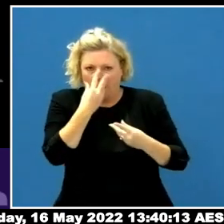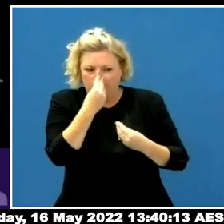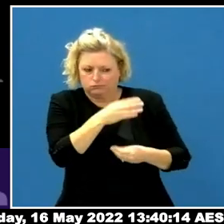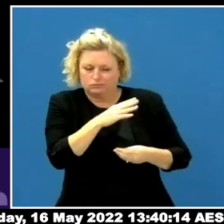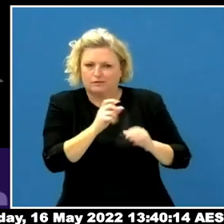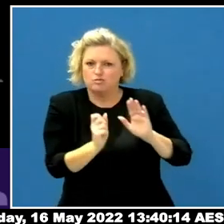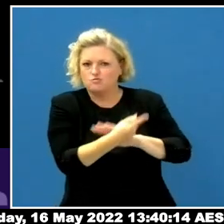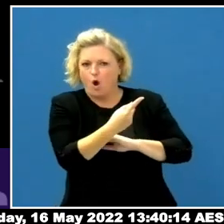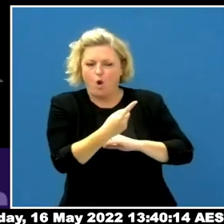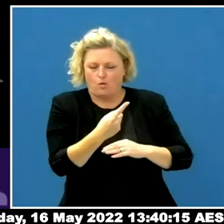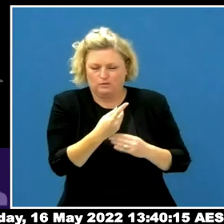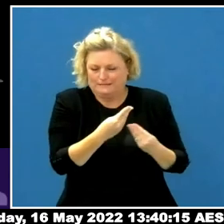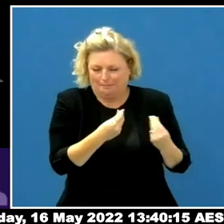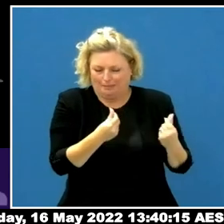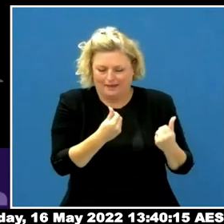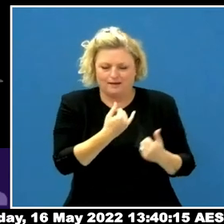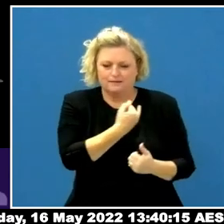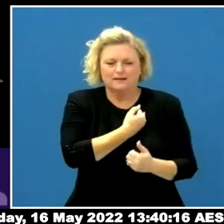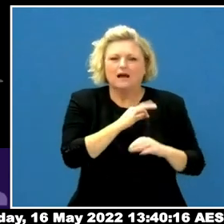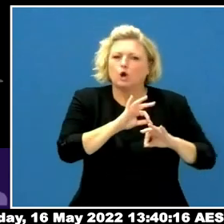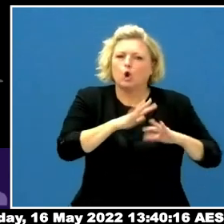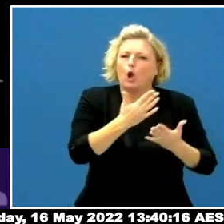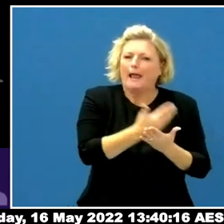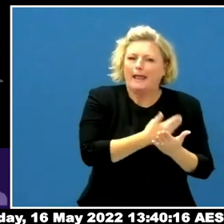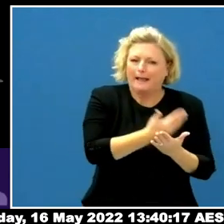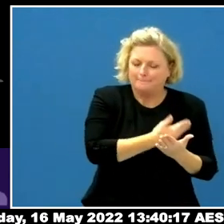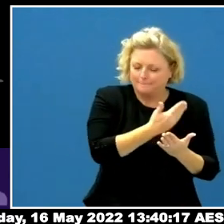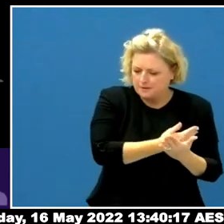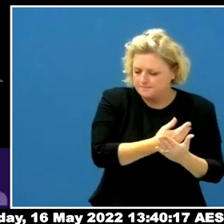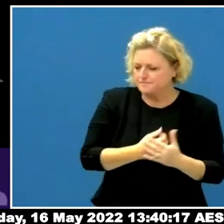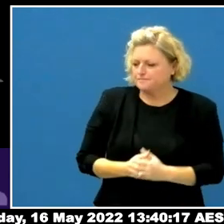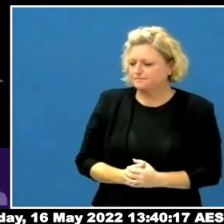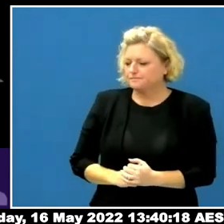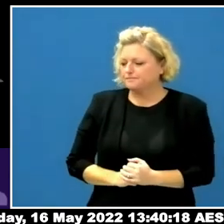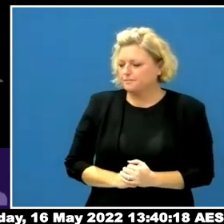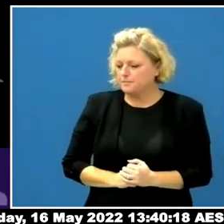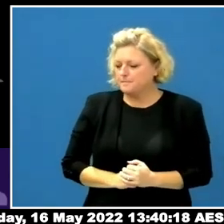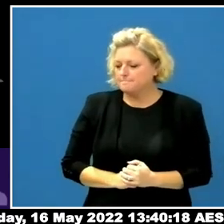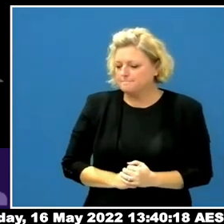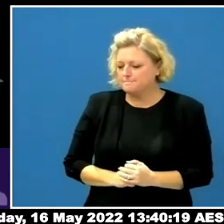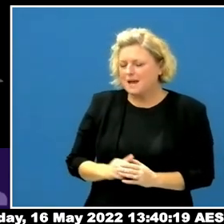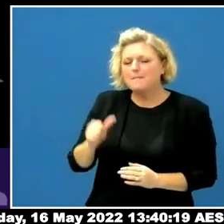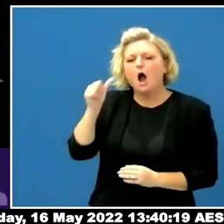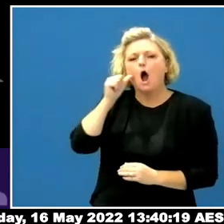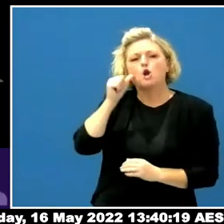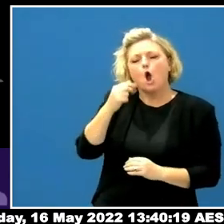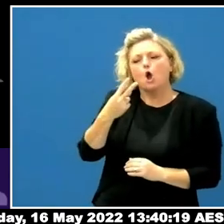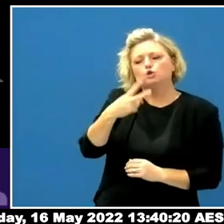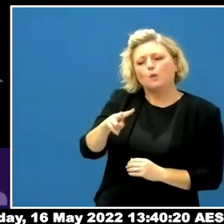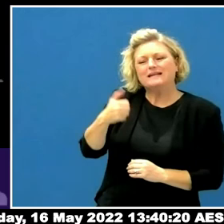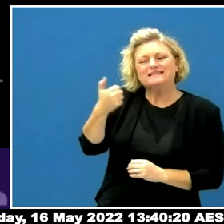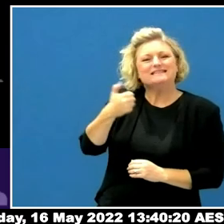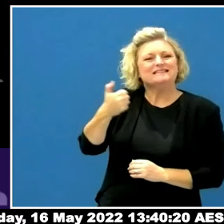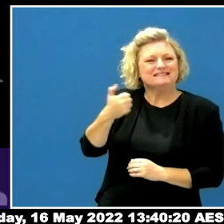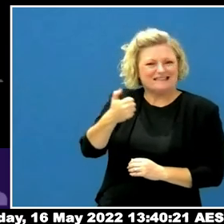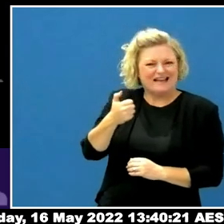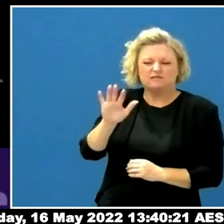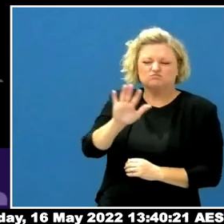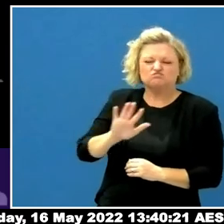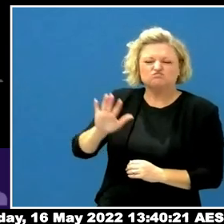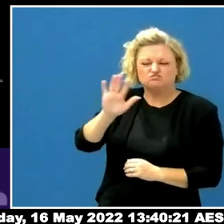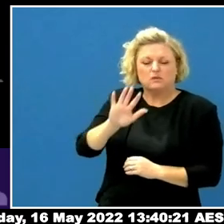and in 2016, NDIS came through, so we had a meeting with a LAC officer and would go